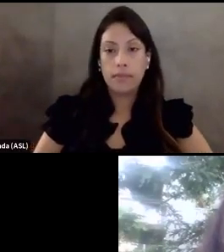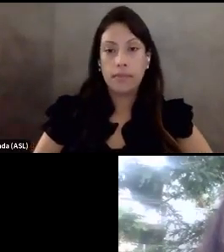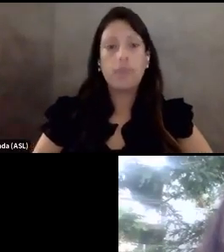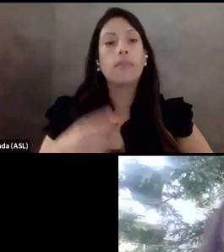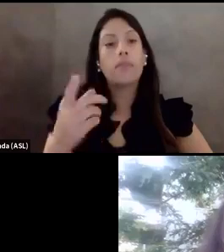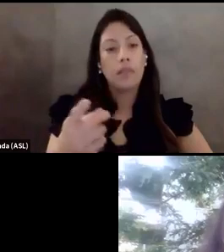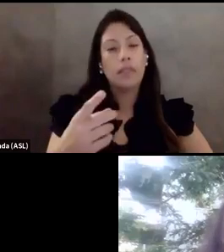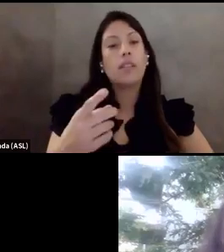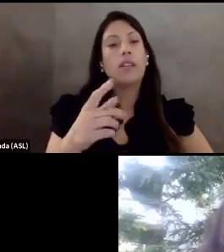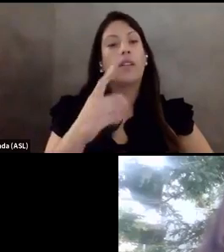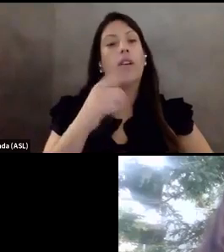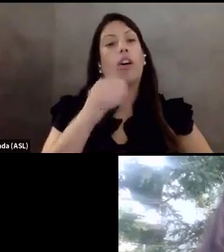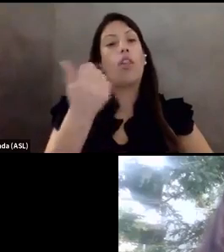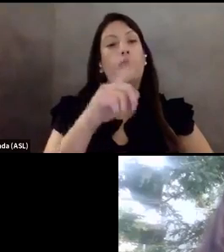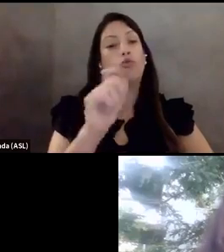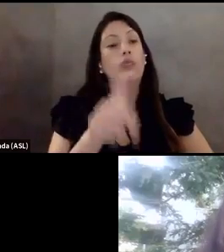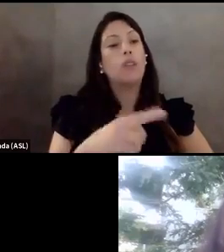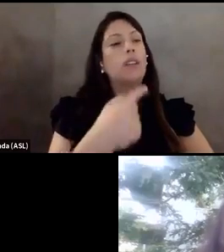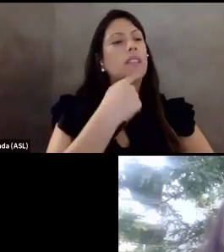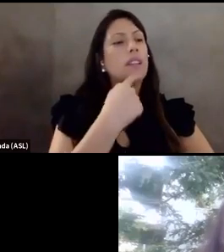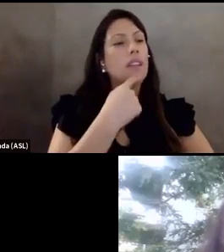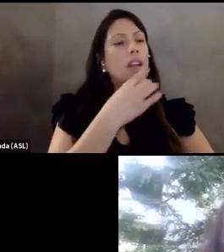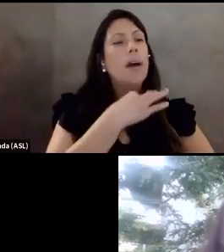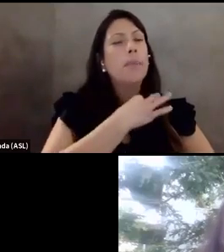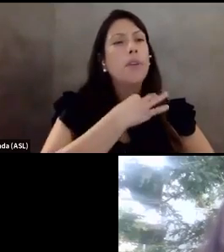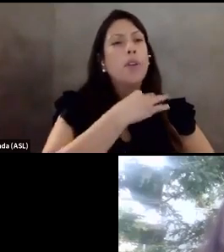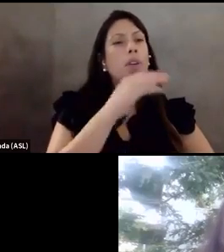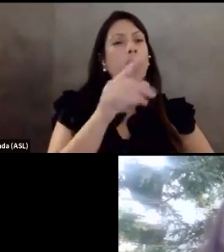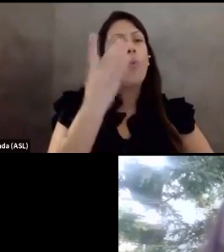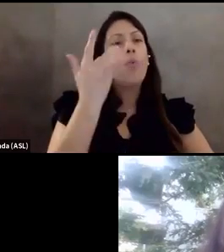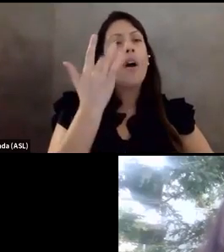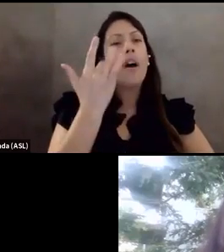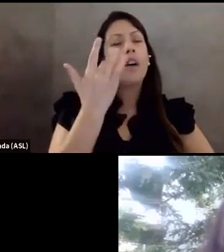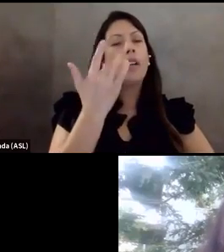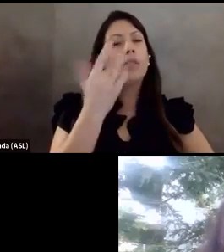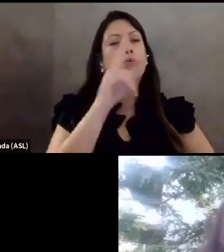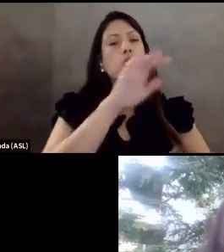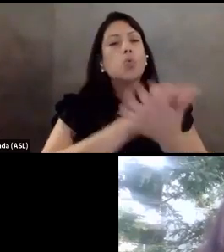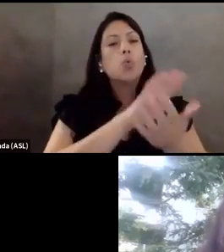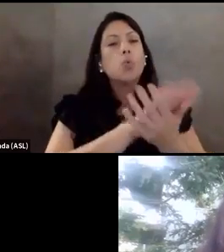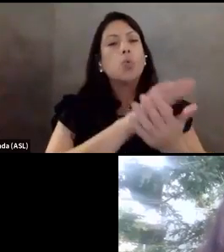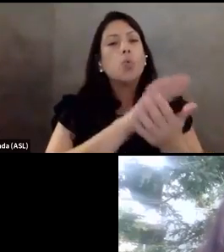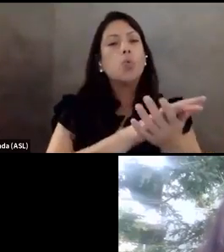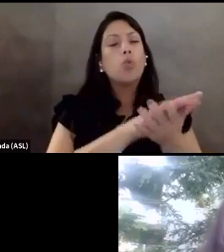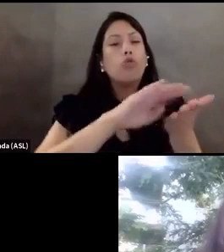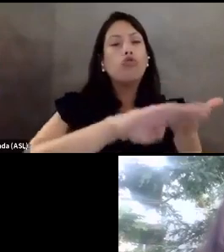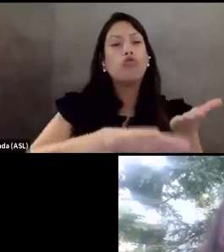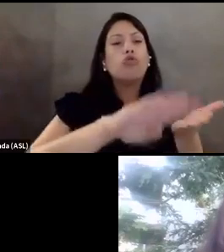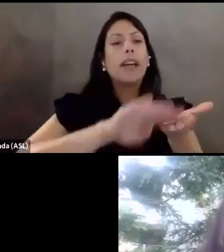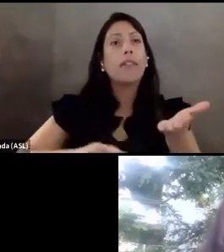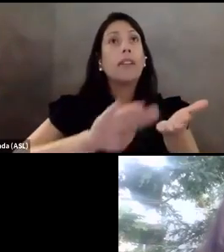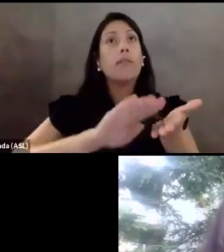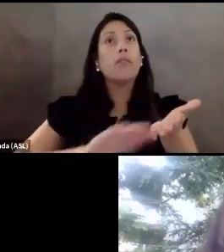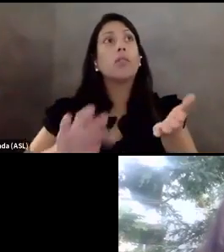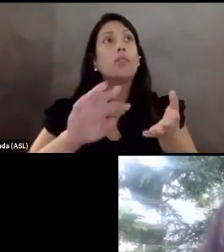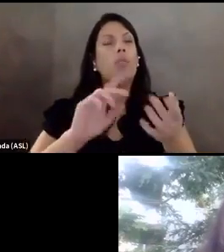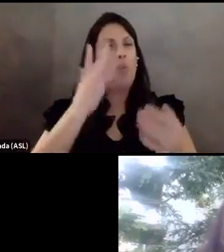Mase, why we're seeing that only schools receiving waivers so far are private schools?